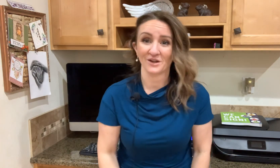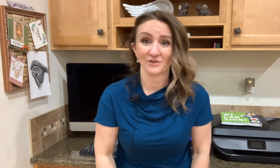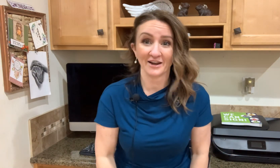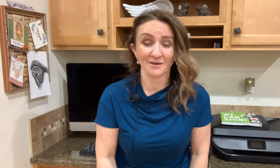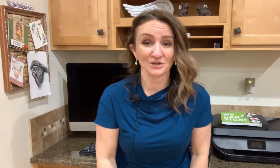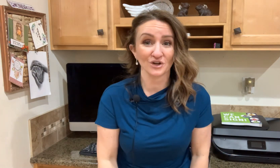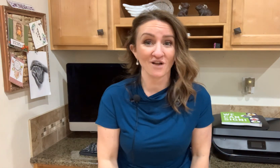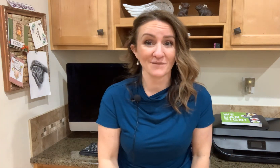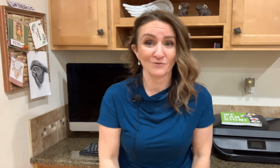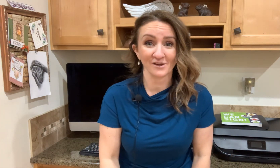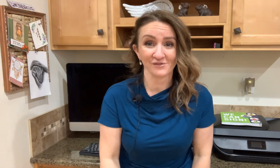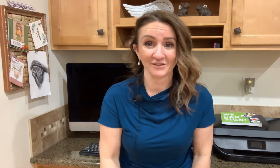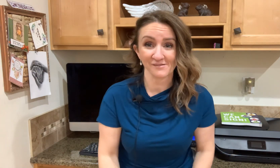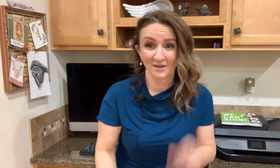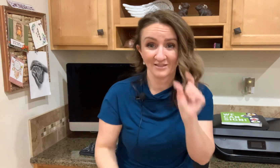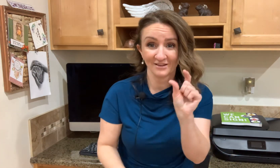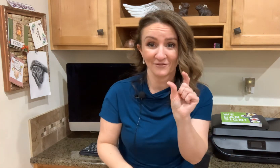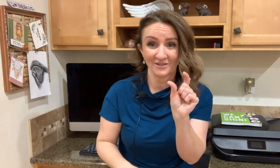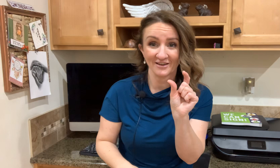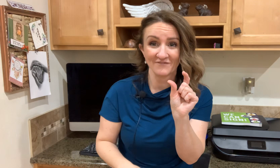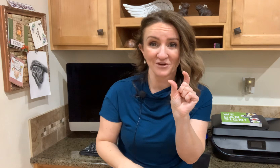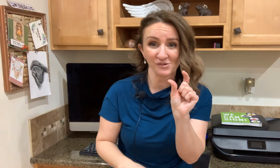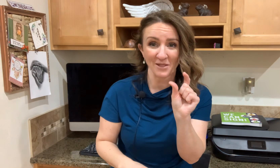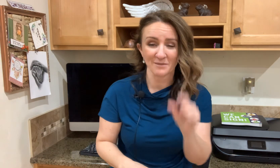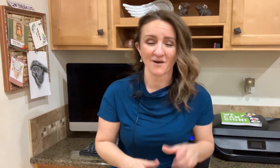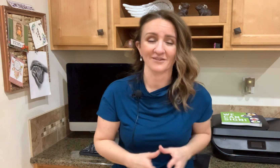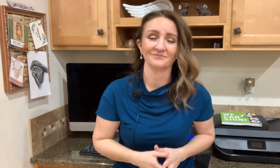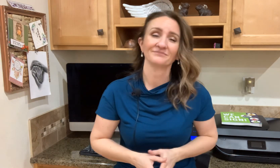ready I'm going to turn off my voice for this part, for the fingerspelling part,